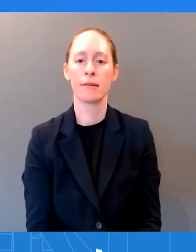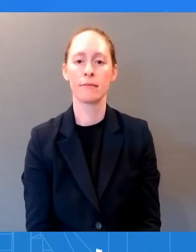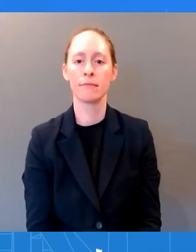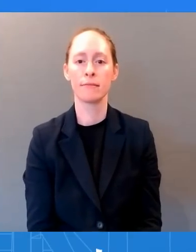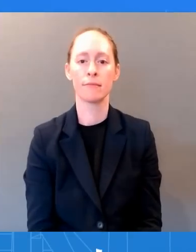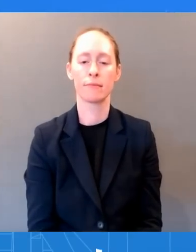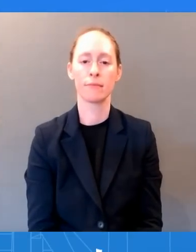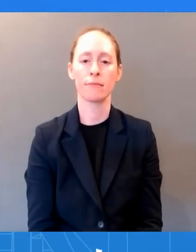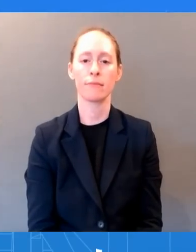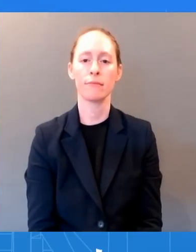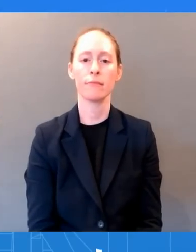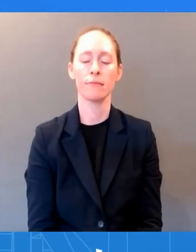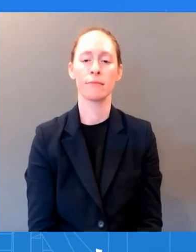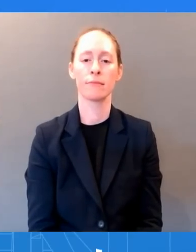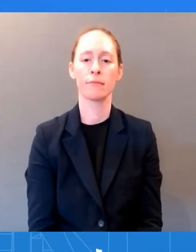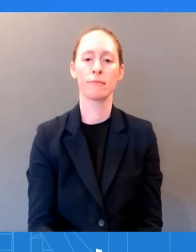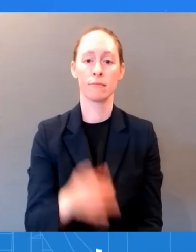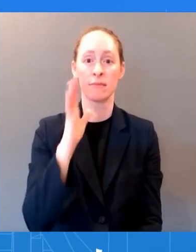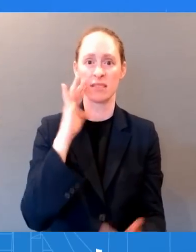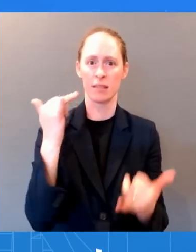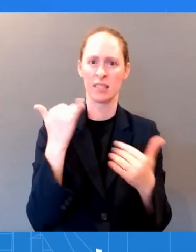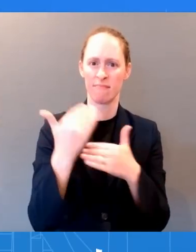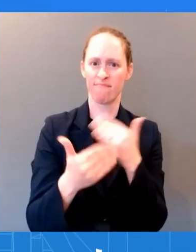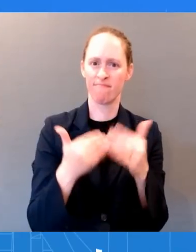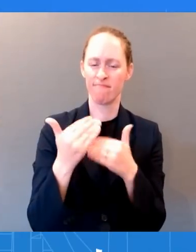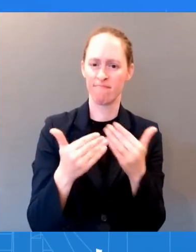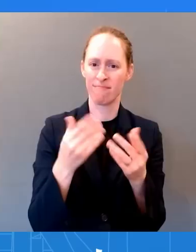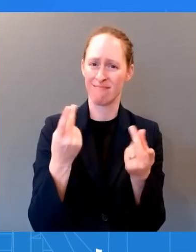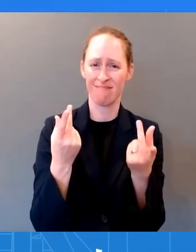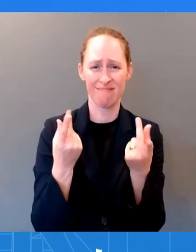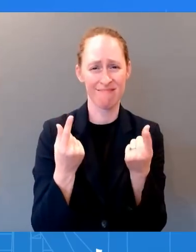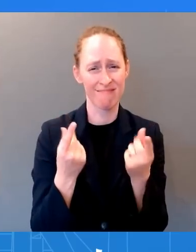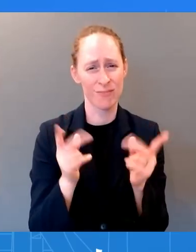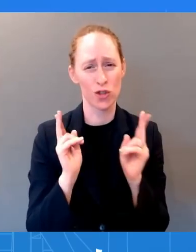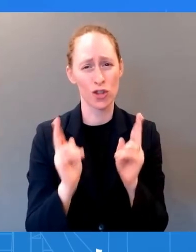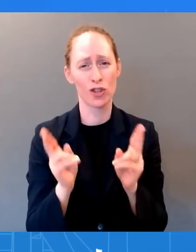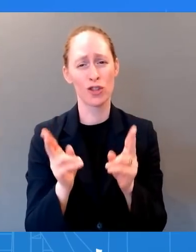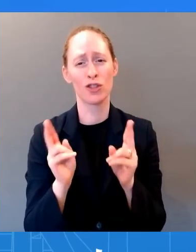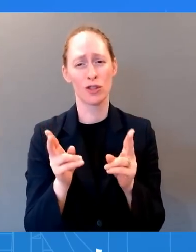The Afghan SIV program remains active and the Department of State continues to receive the process --